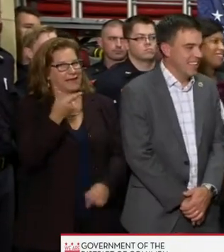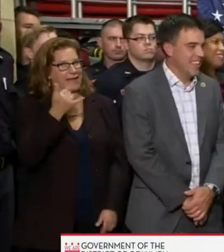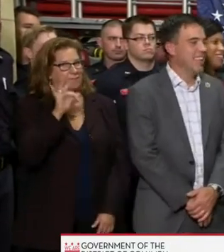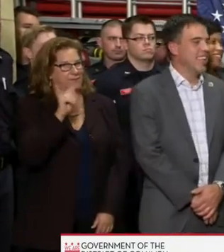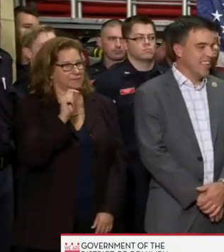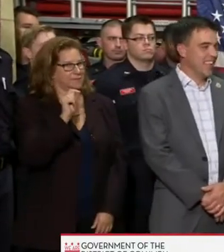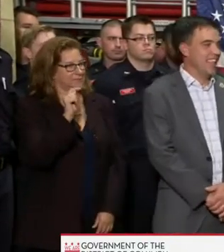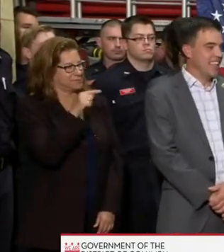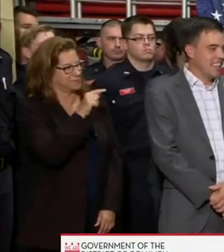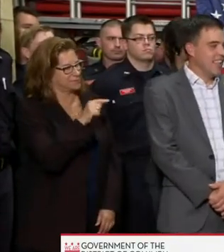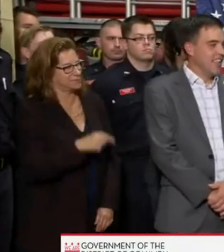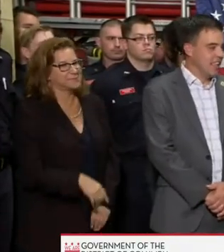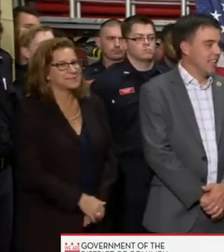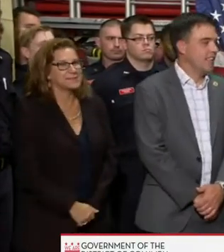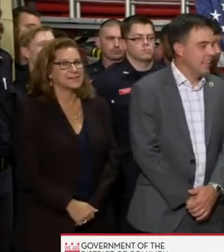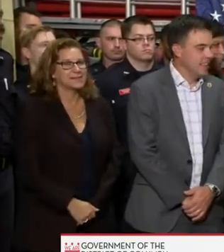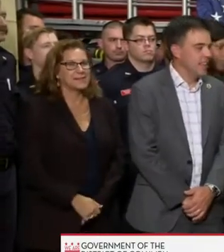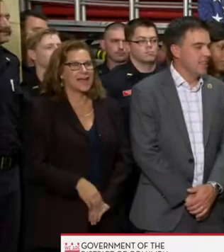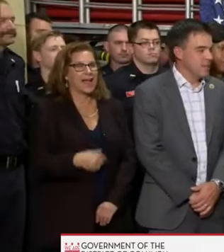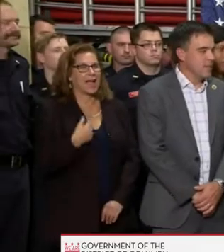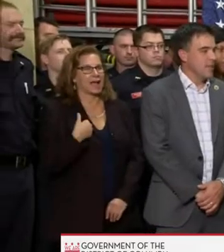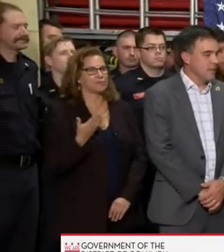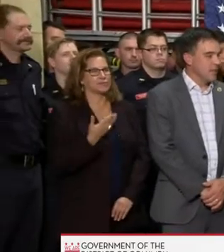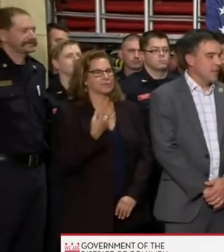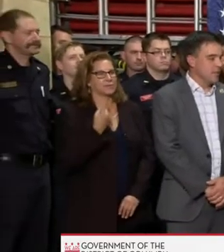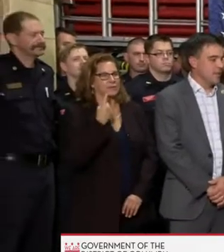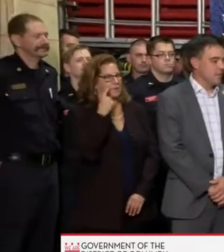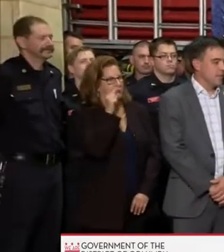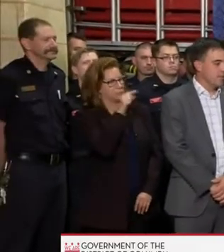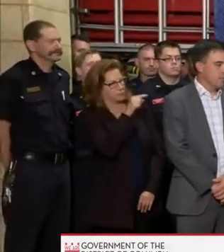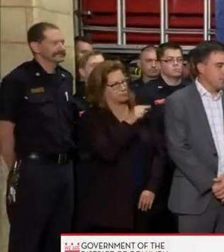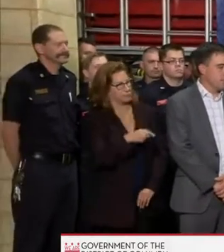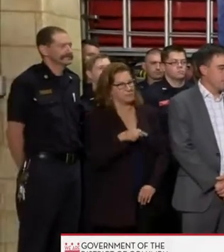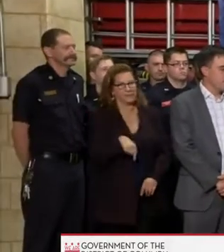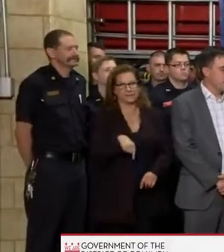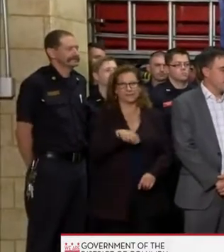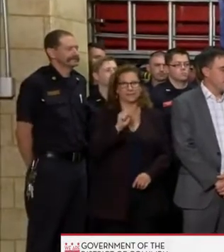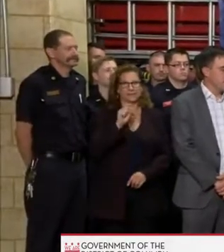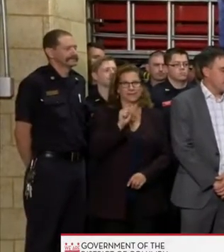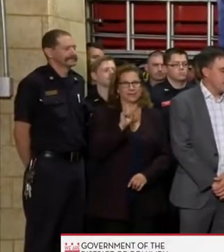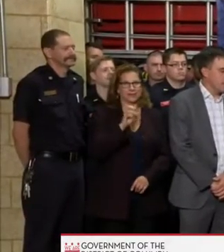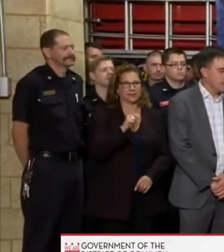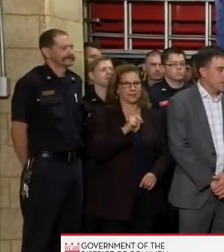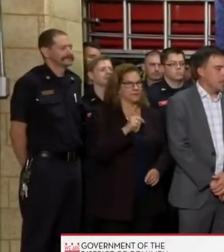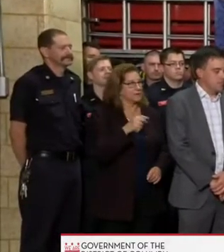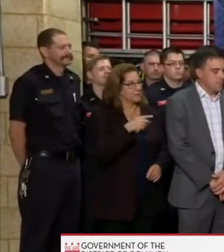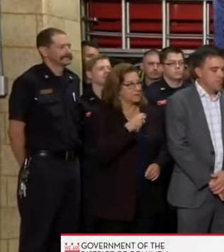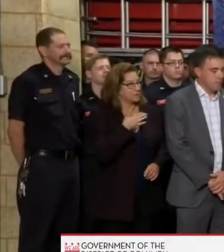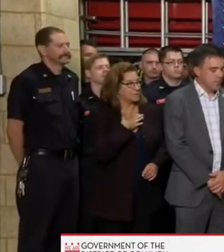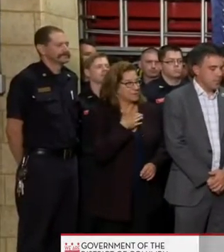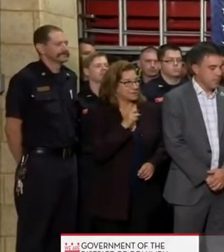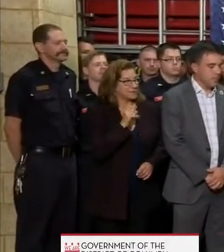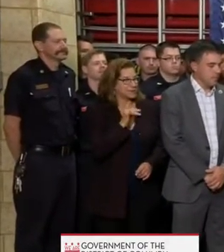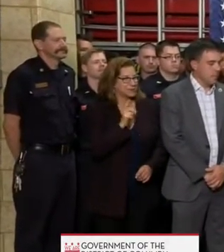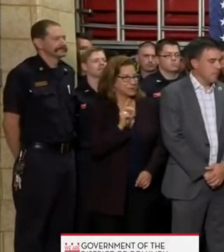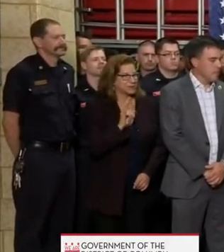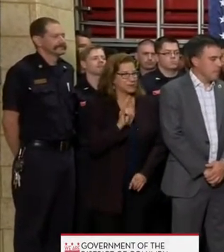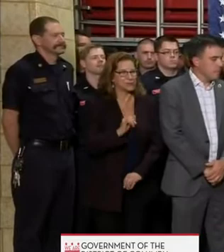THAT WE ALWAYS BRING SOMETHING FOR THE STATION AND I DO THIS WITH MY STATIONS ALSO IN MY WARD, BUT SO WE WOULD LIKE TO